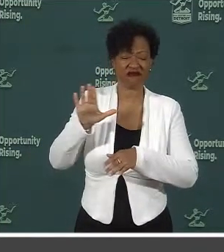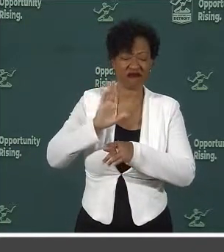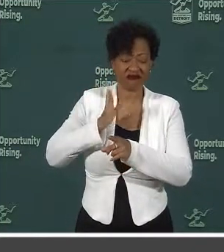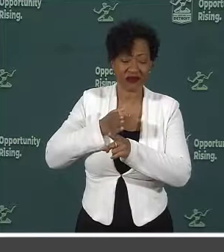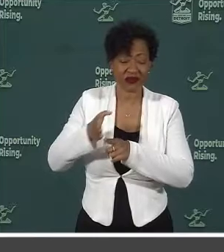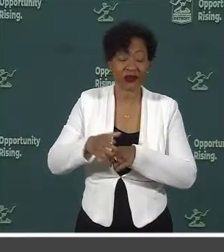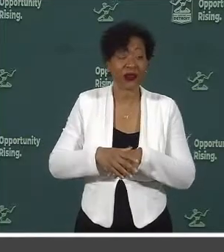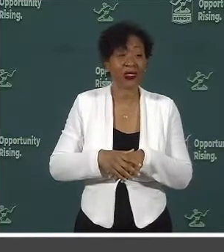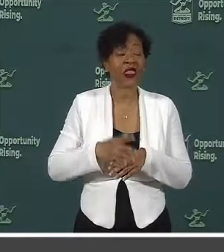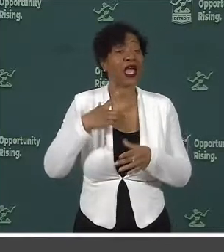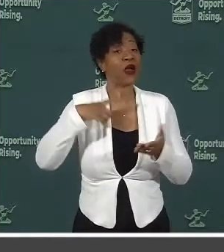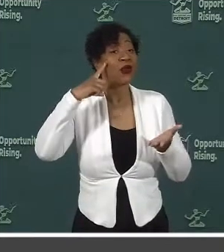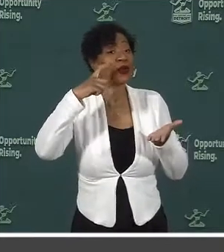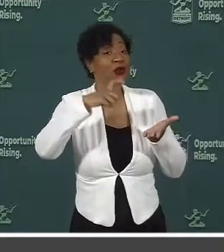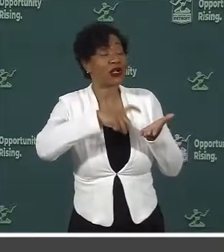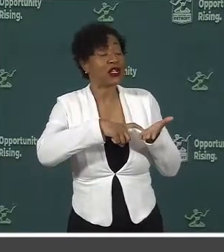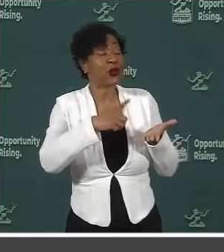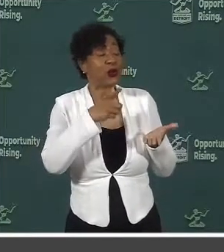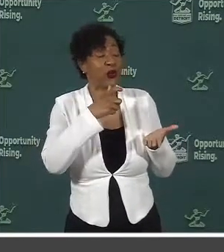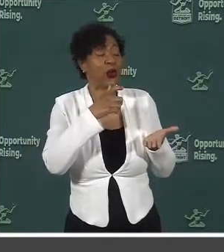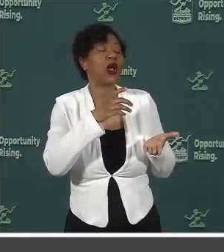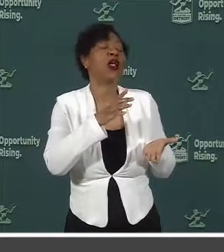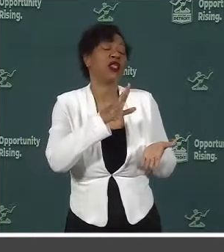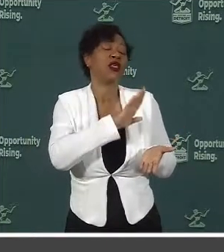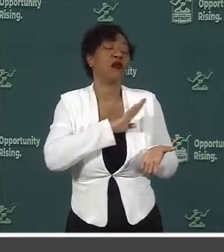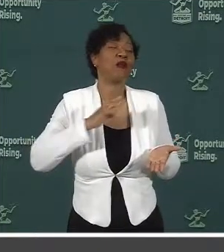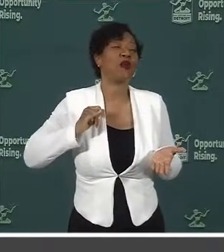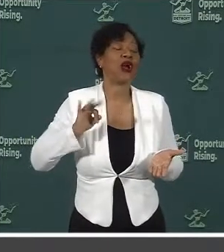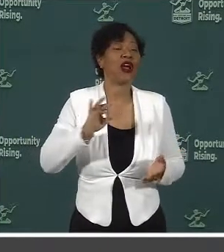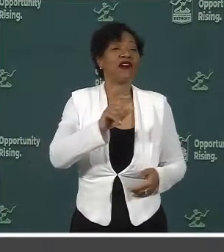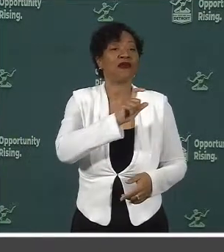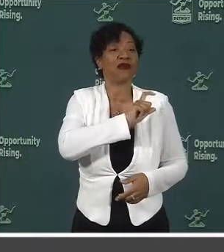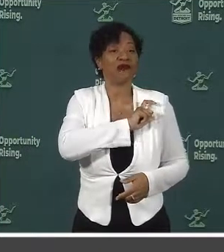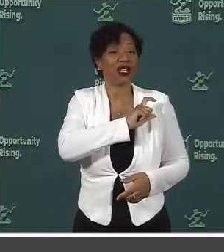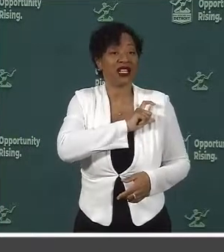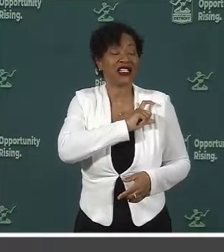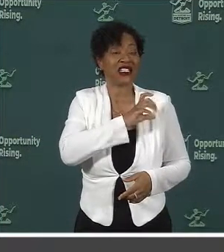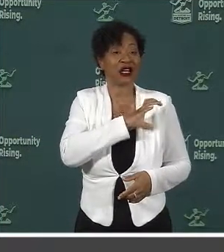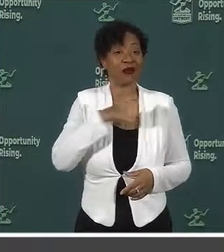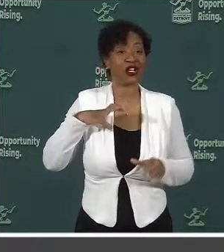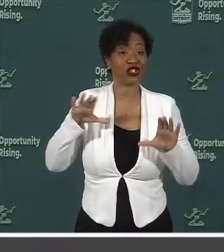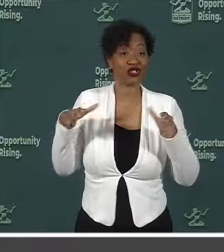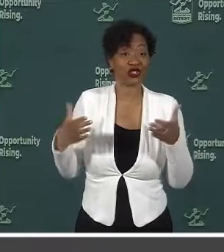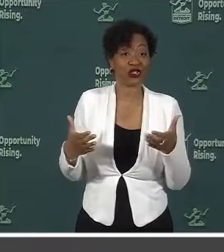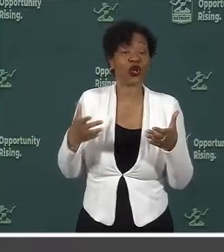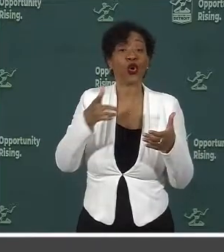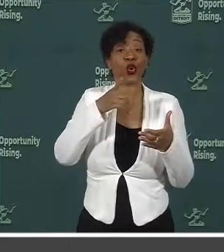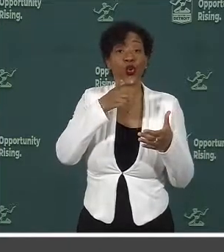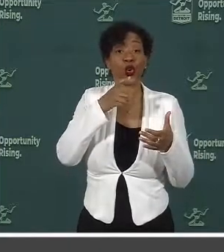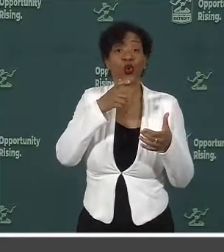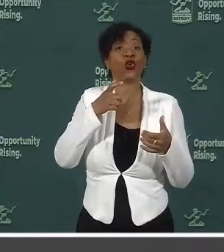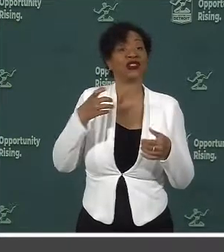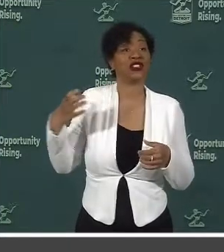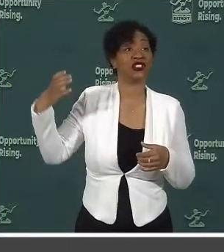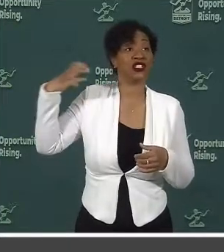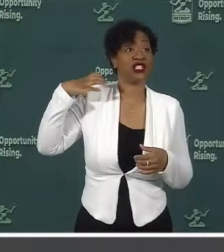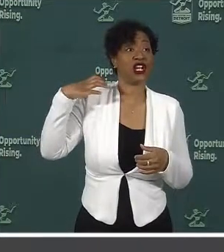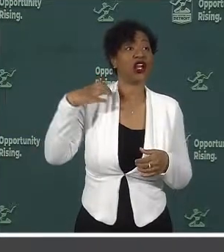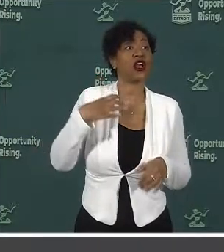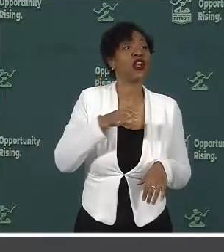BOARD OF POLICE COMMISSION CHAIRED BY REVEREND JIM HOWIE AND THE NEWEST MEMBER GOT CONFIRMED YESTERDAY PASTOR QUE